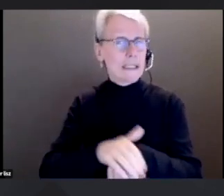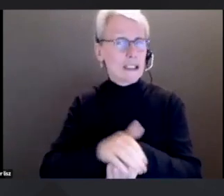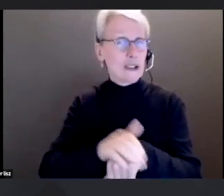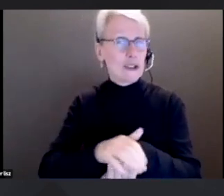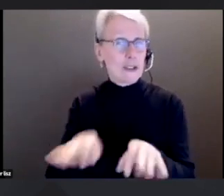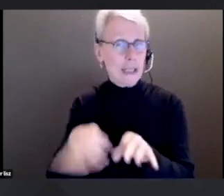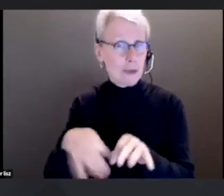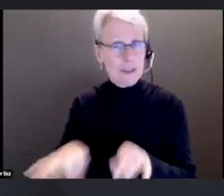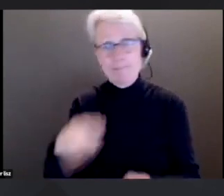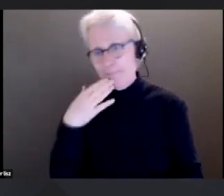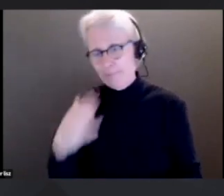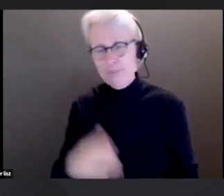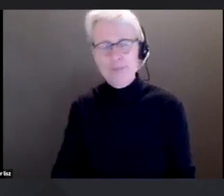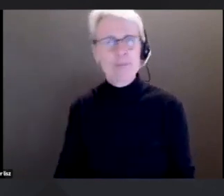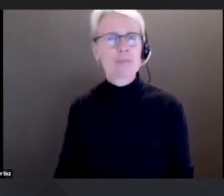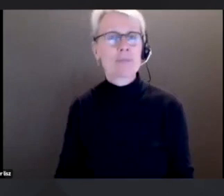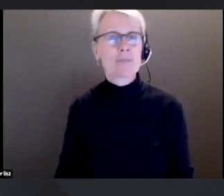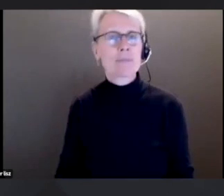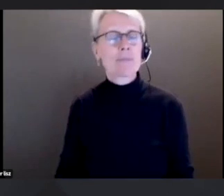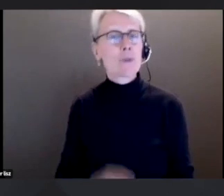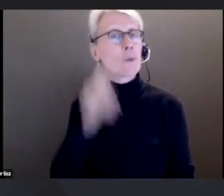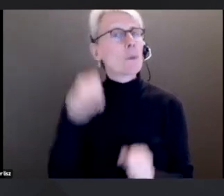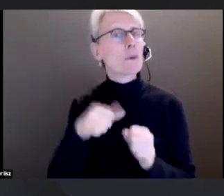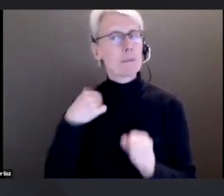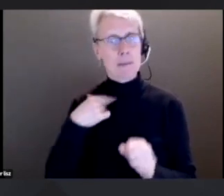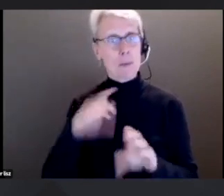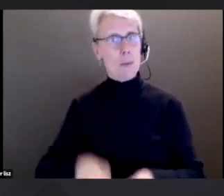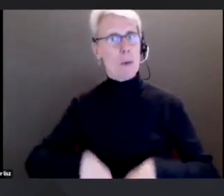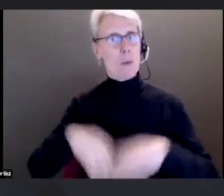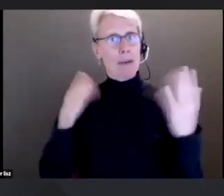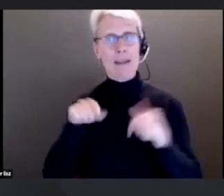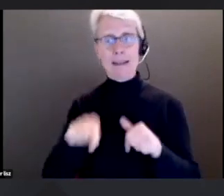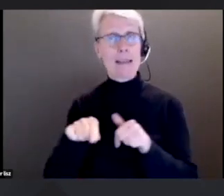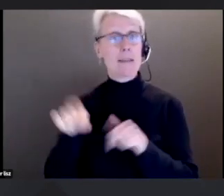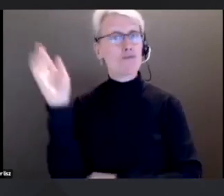and we will send out a recording to all attendees once that has been finalized.